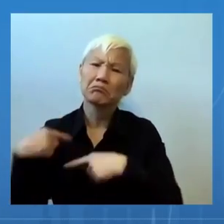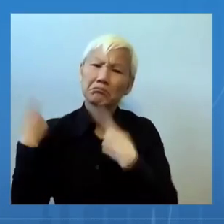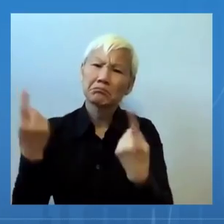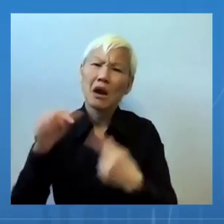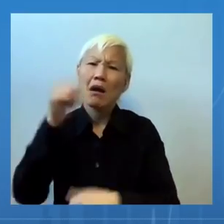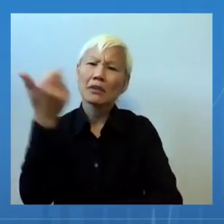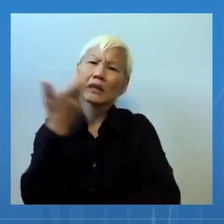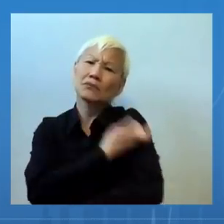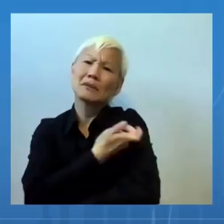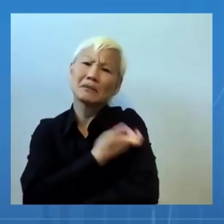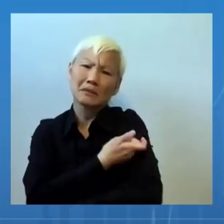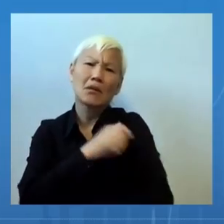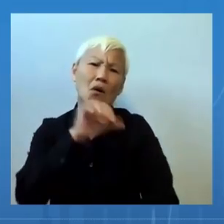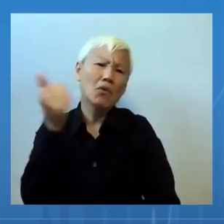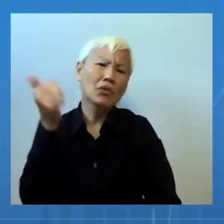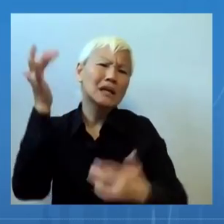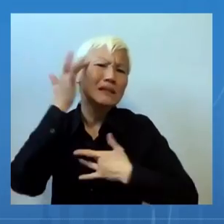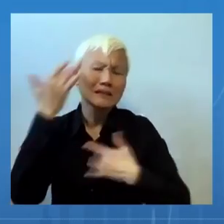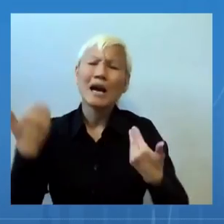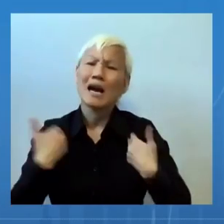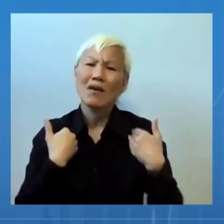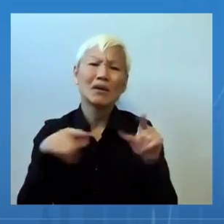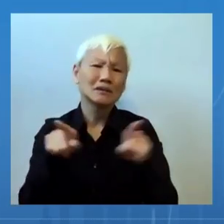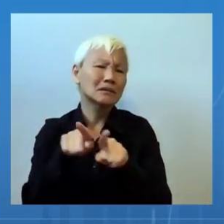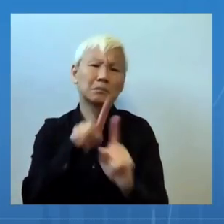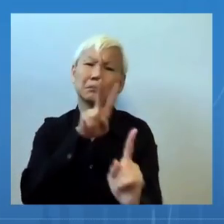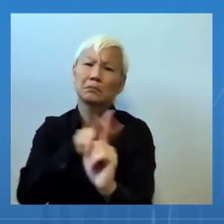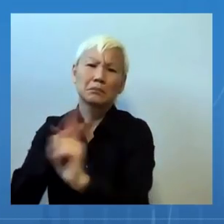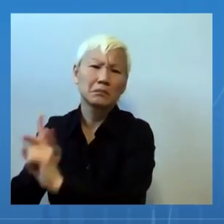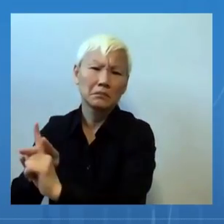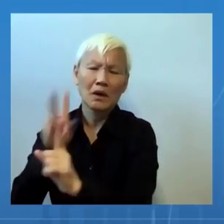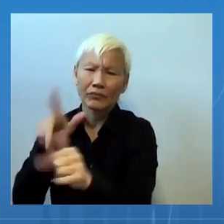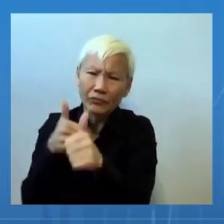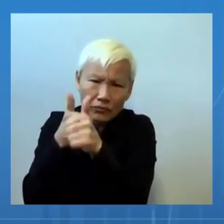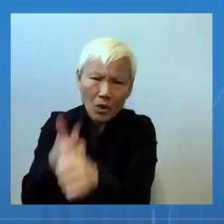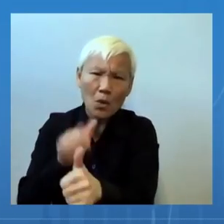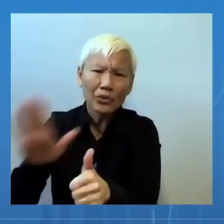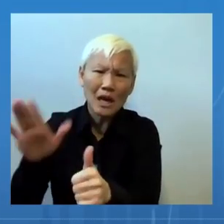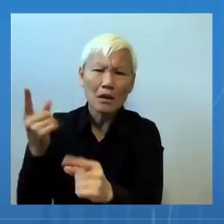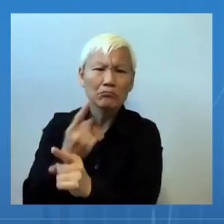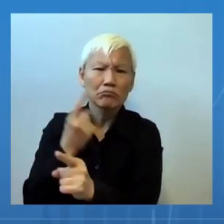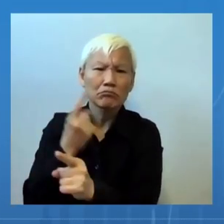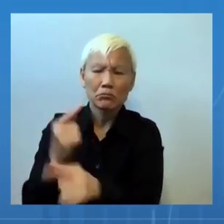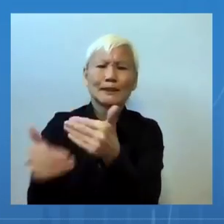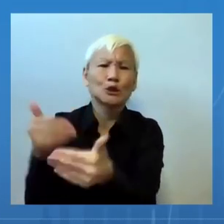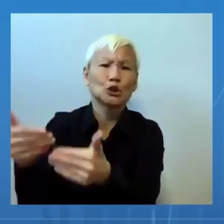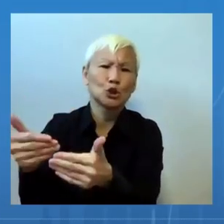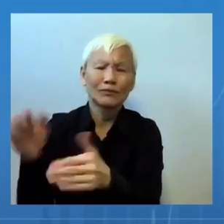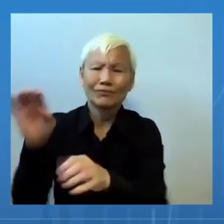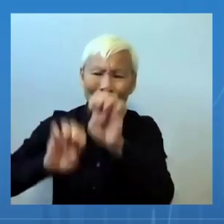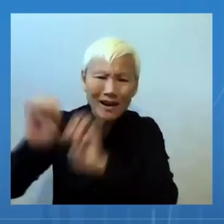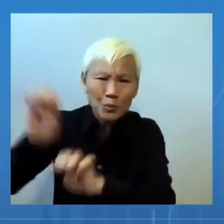And the agencies are following rigorous processes to evaluate religious and medical exemptions.